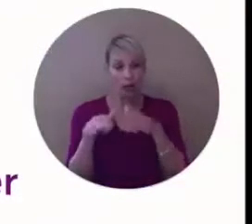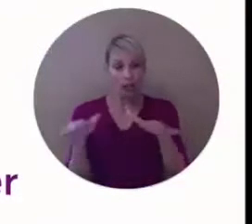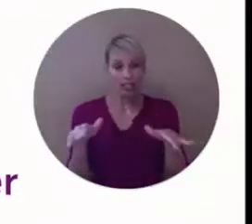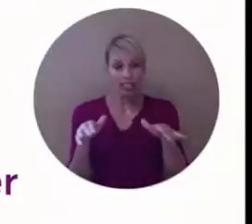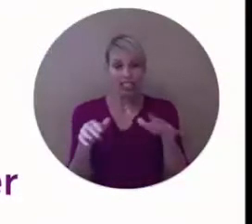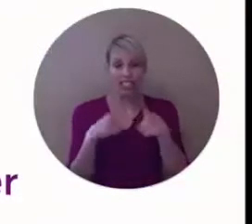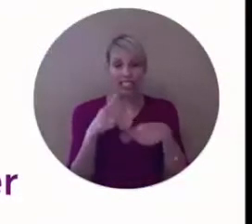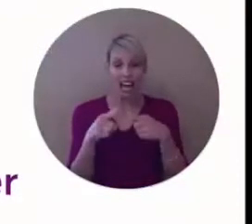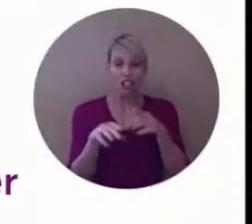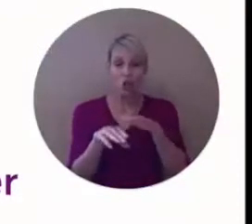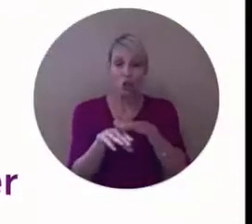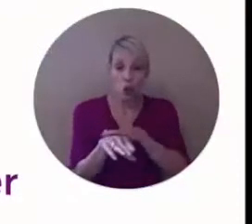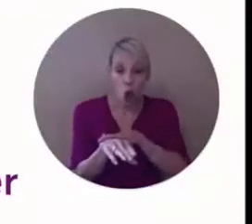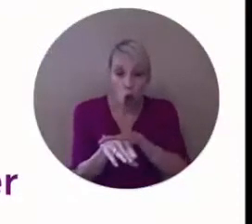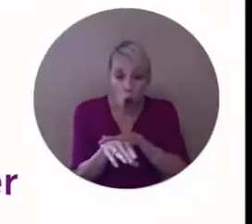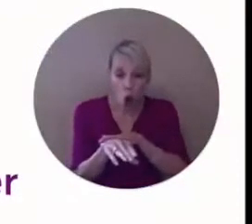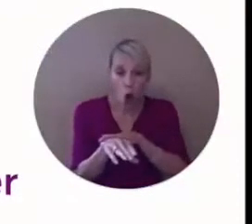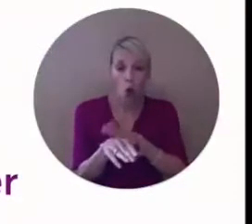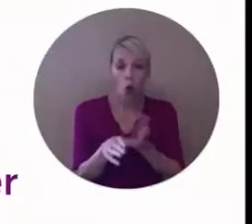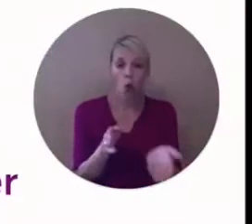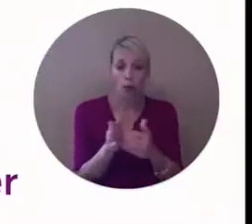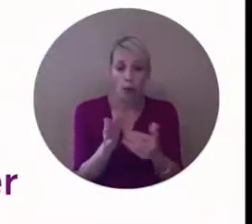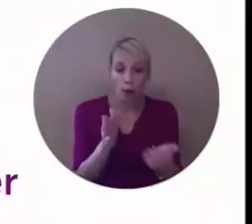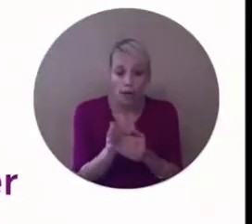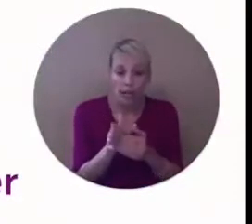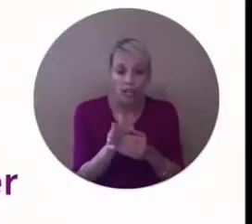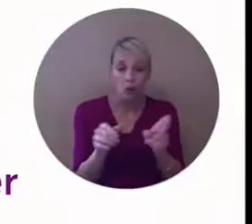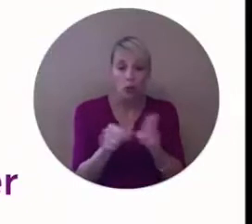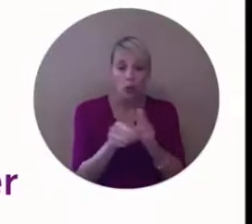When we interact with infants, we start slow, we use